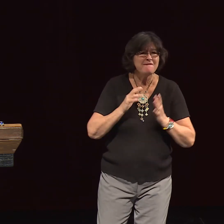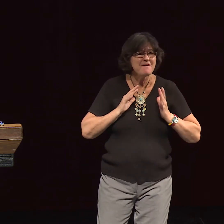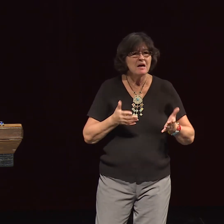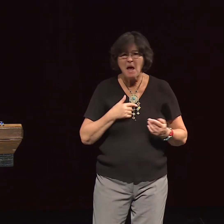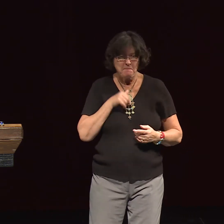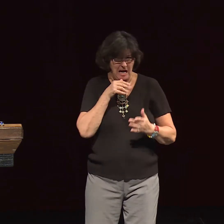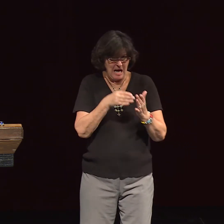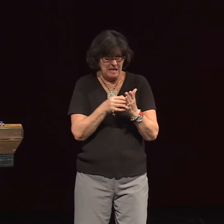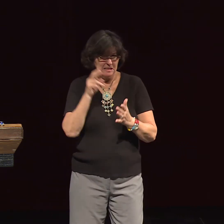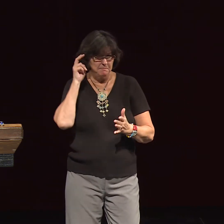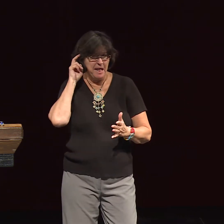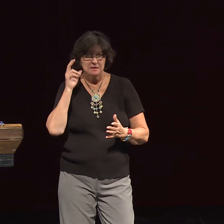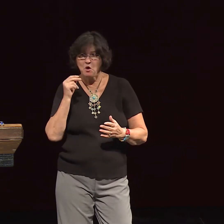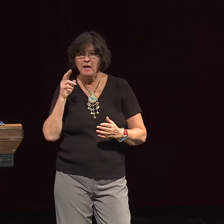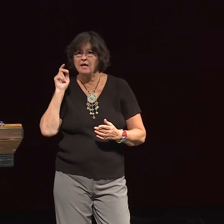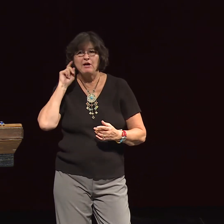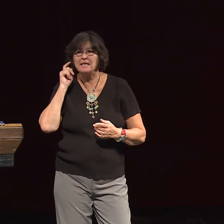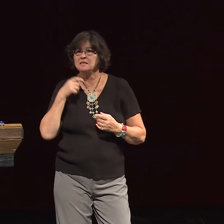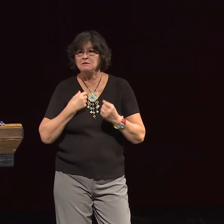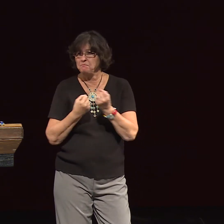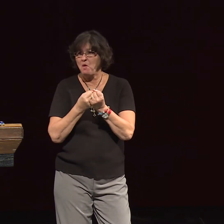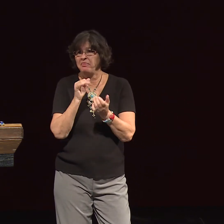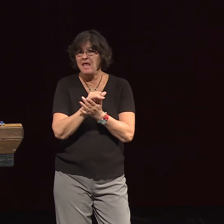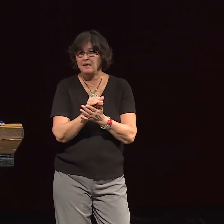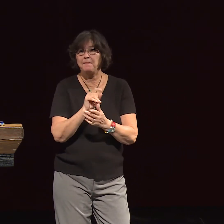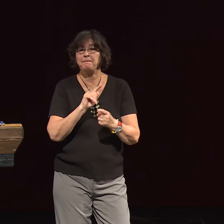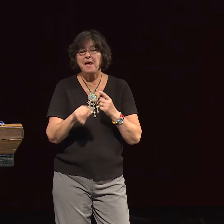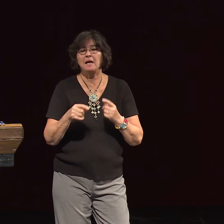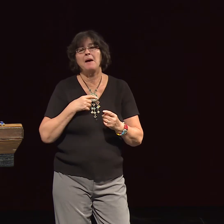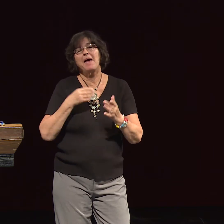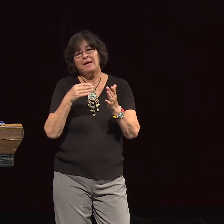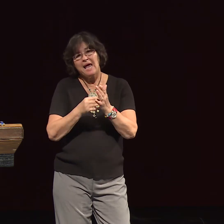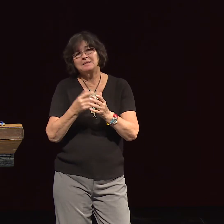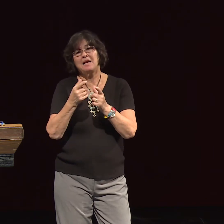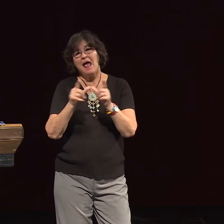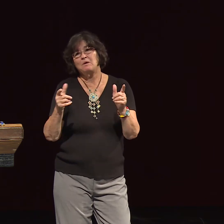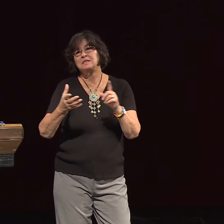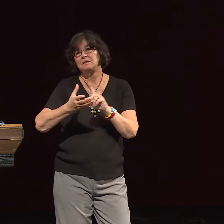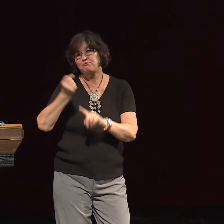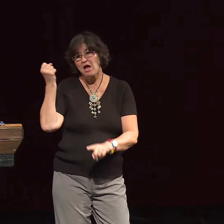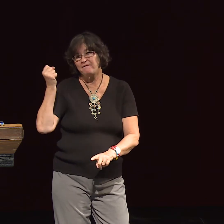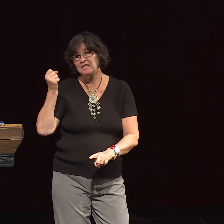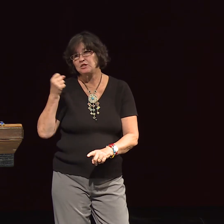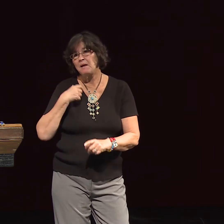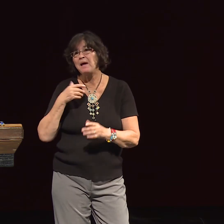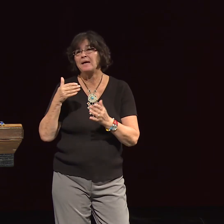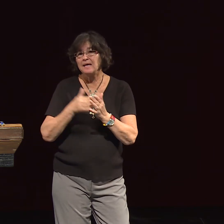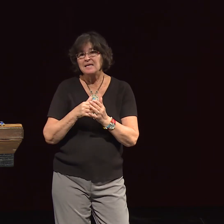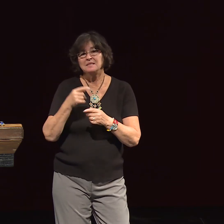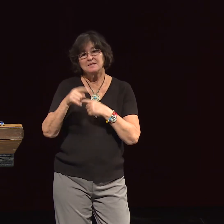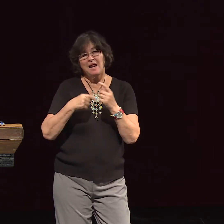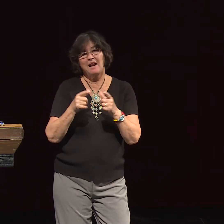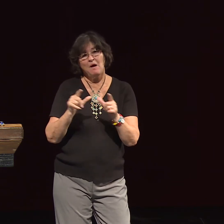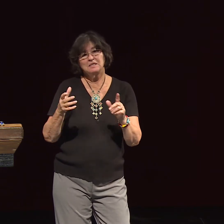I support the use of assistive devices, um, but I'm against, uh... language deprivation.